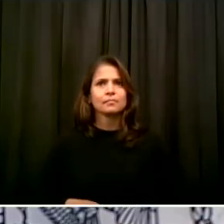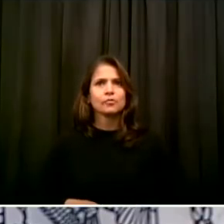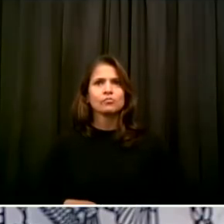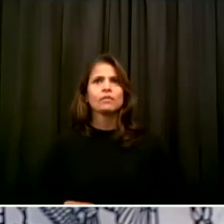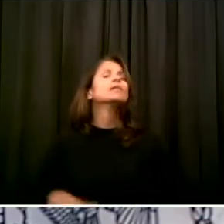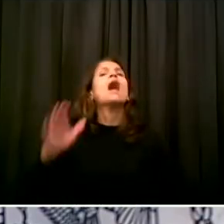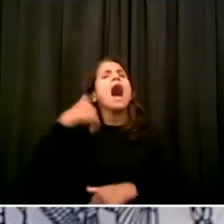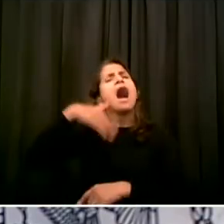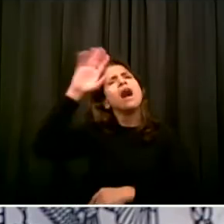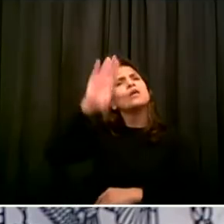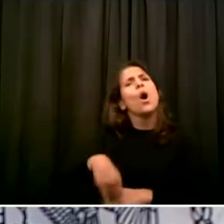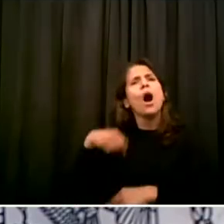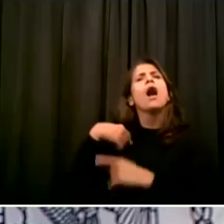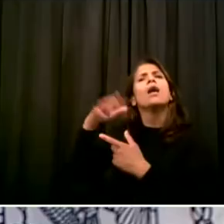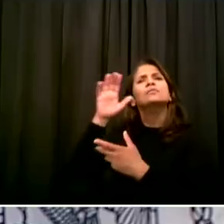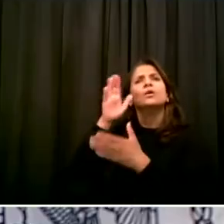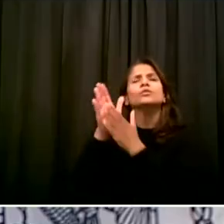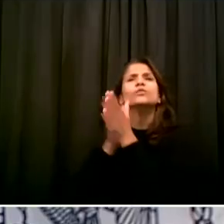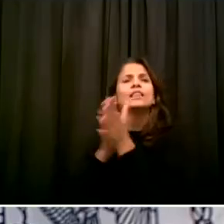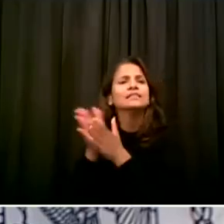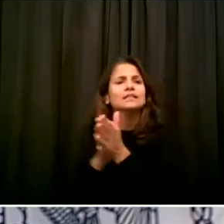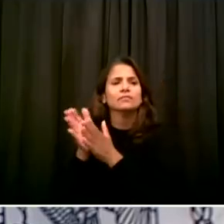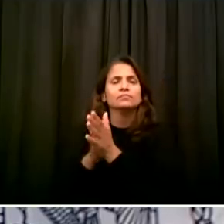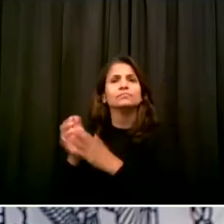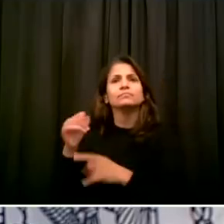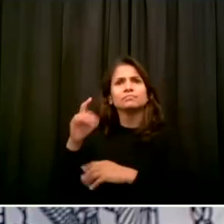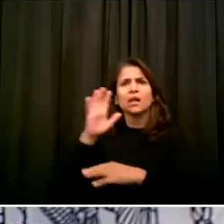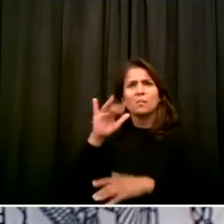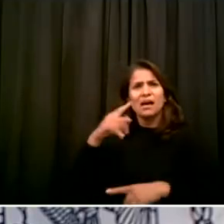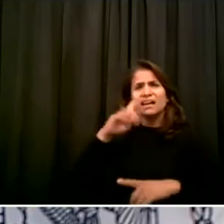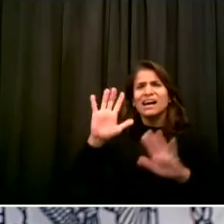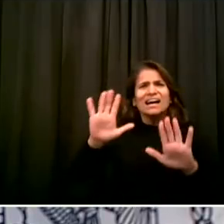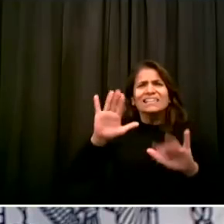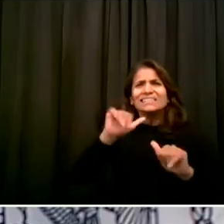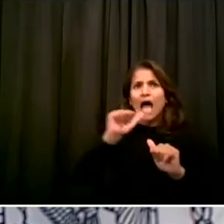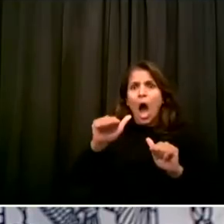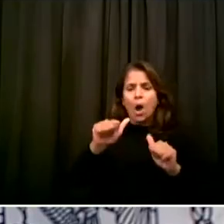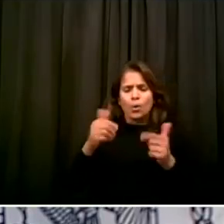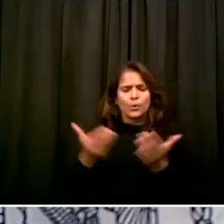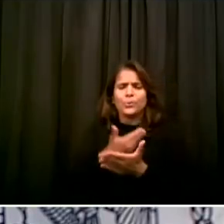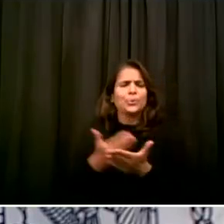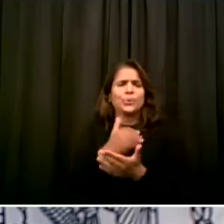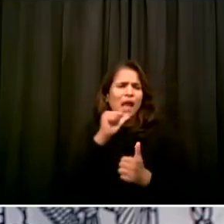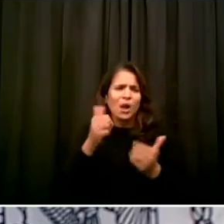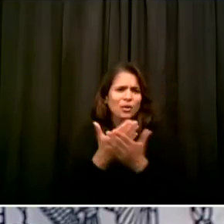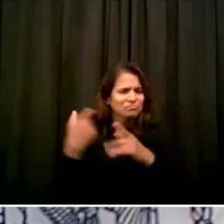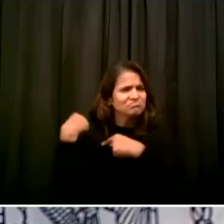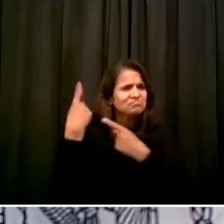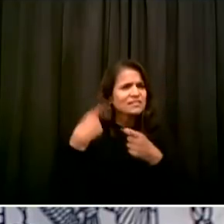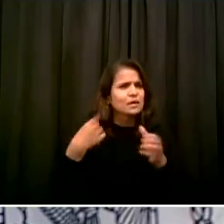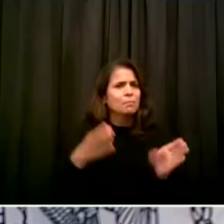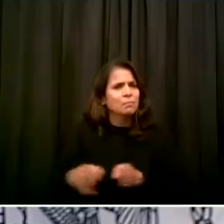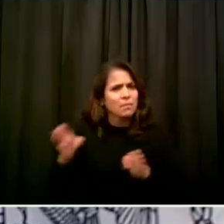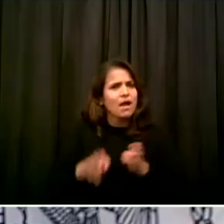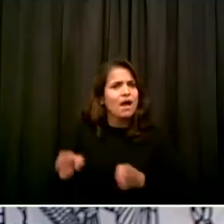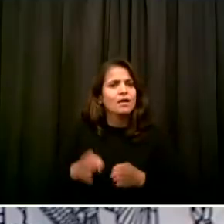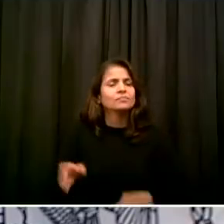UNRDESTAND WHY THERE